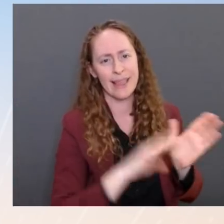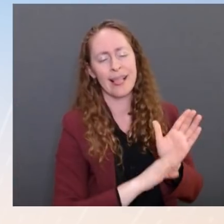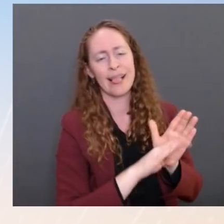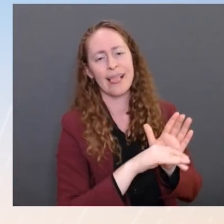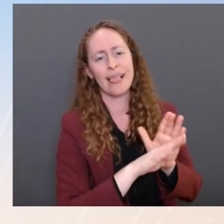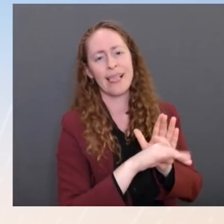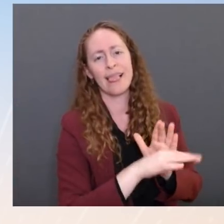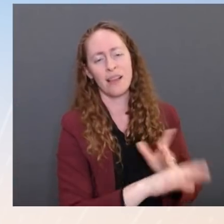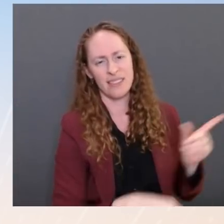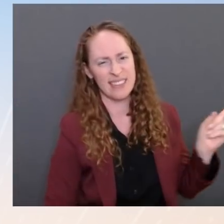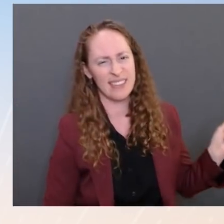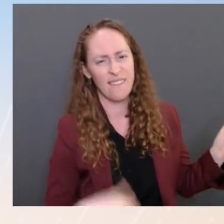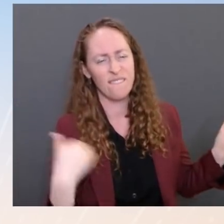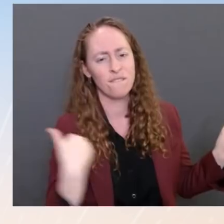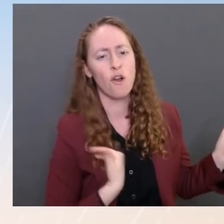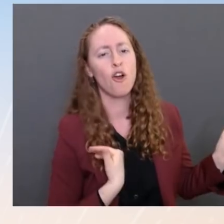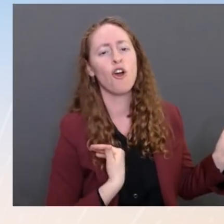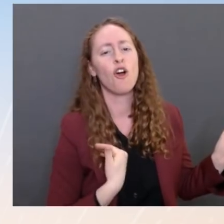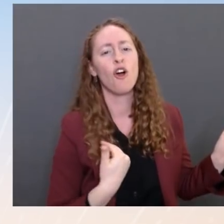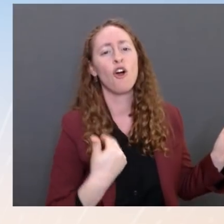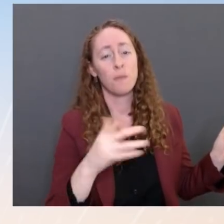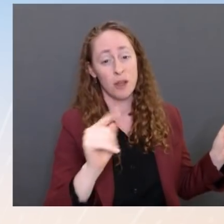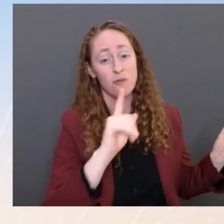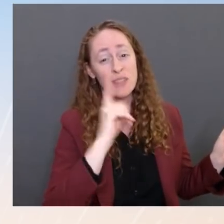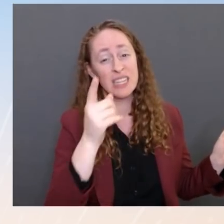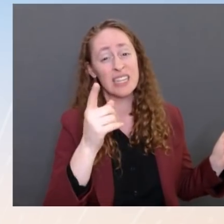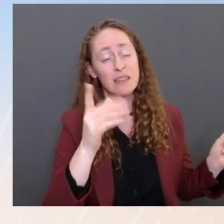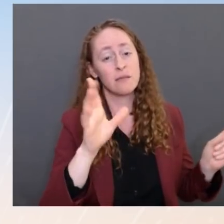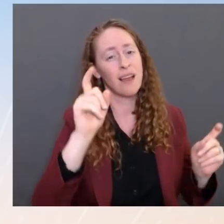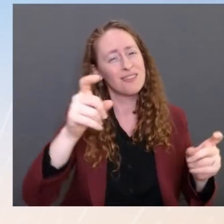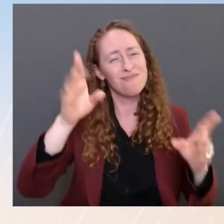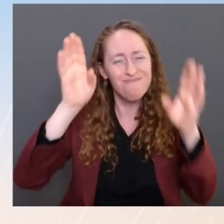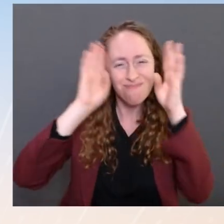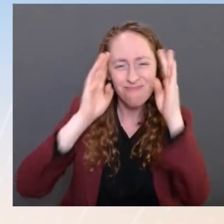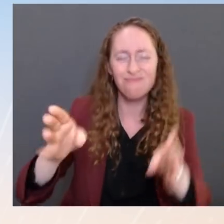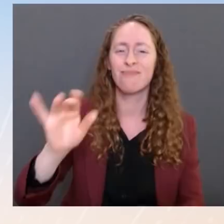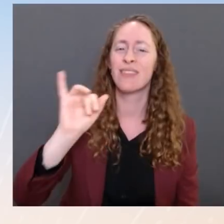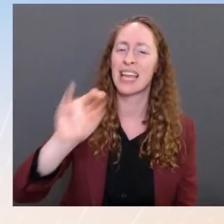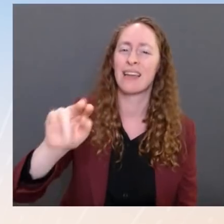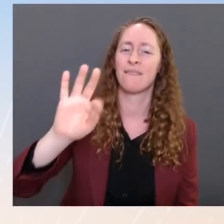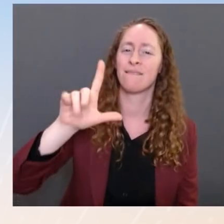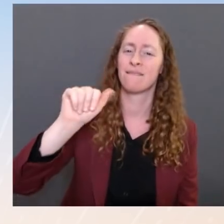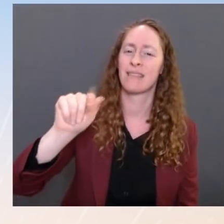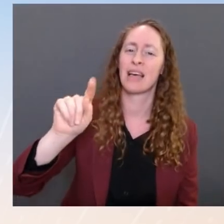you know, blaming Republicans, blaming Putin. We've heard all of the reasons why the pandemic is a factor.